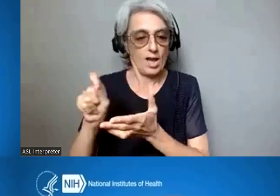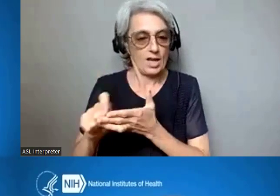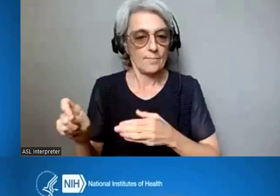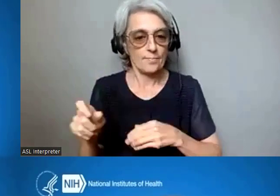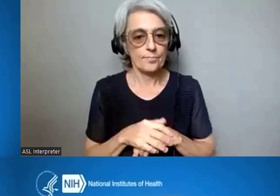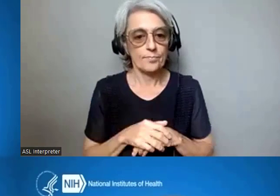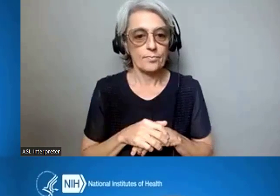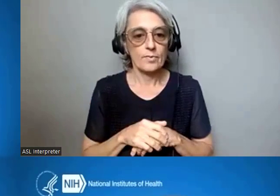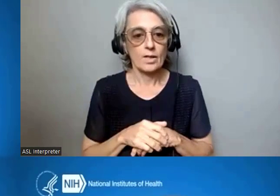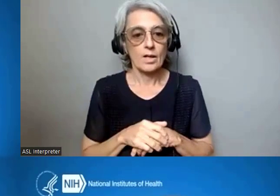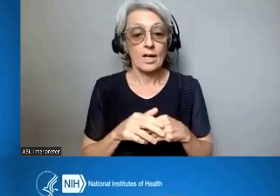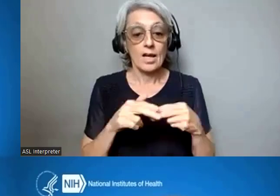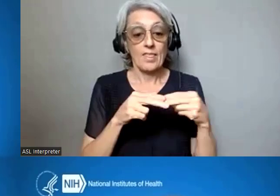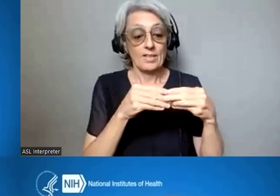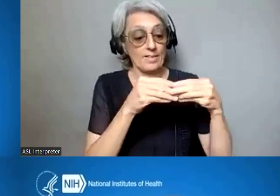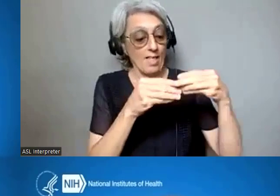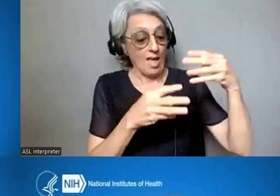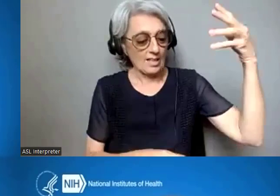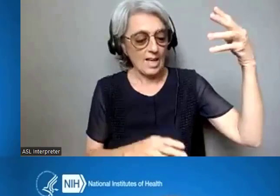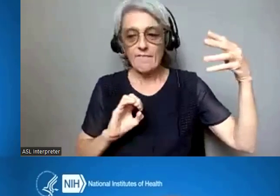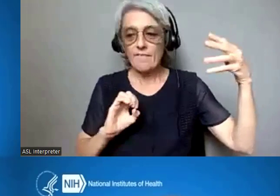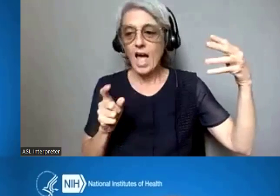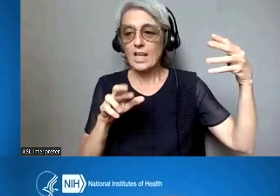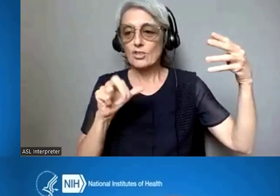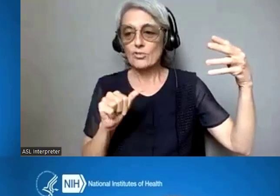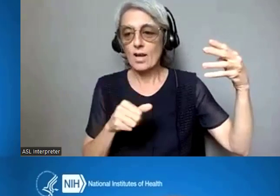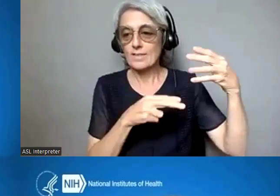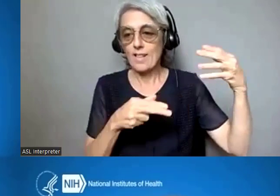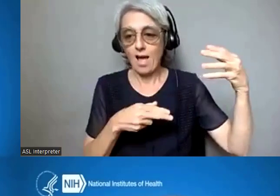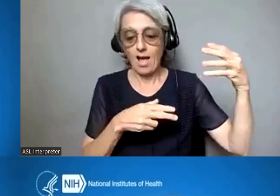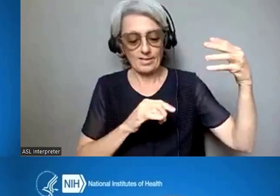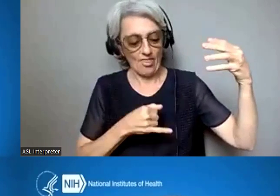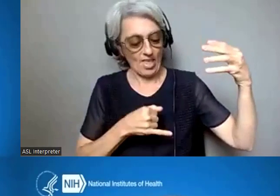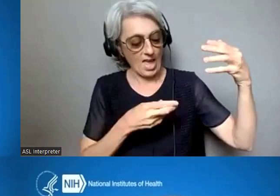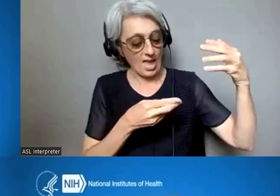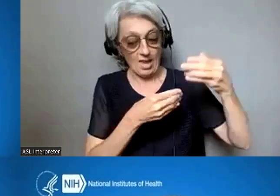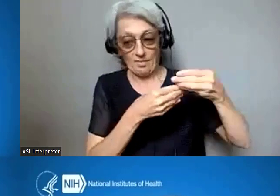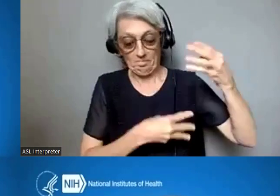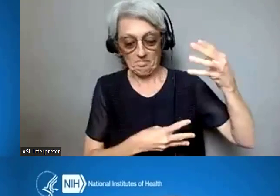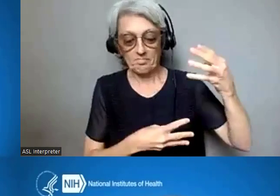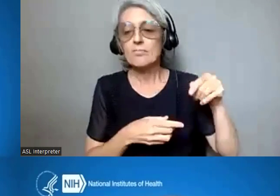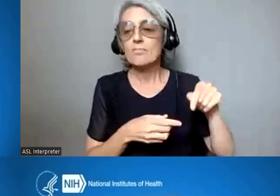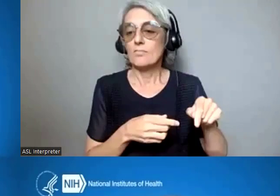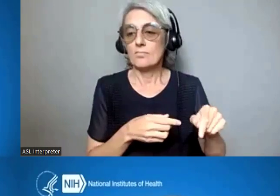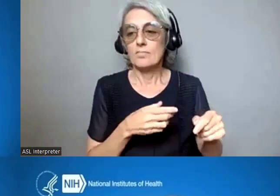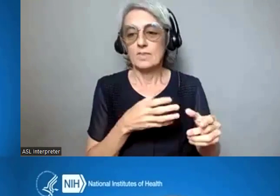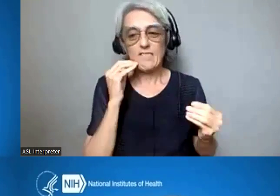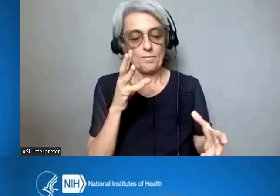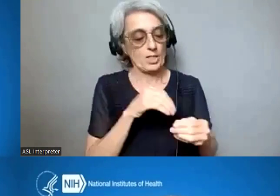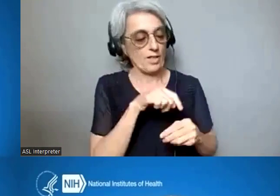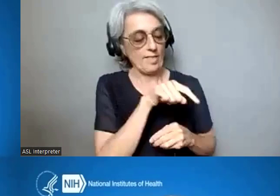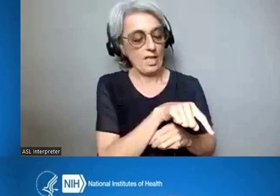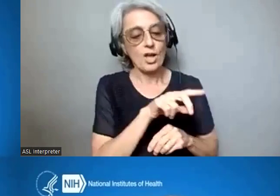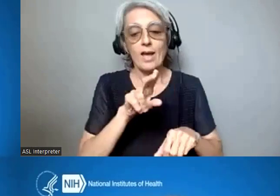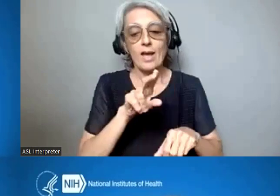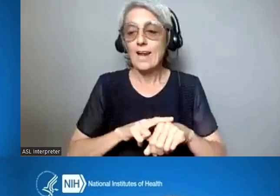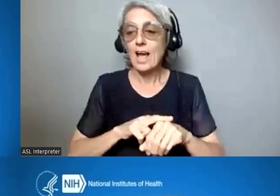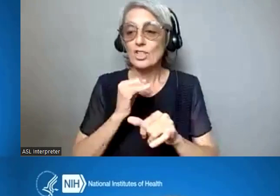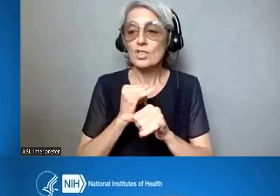in the slide deck that you'll get, that the National Institute of General Medical Sciences in the fall actually